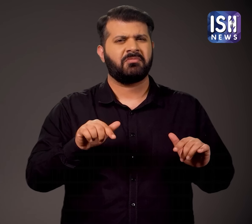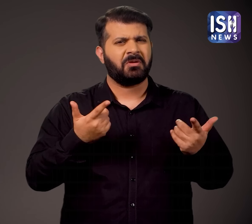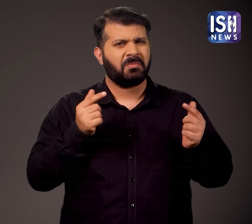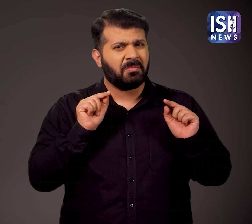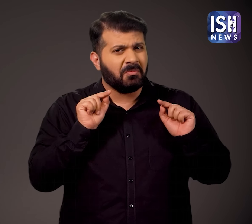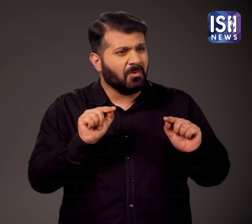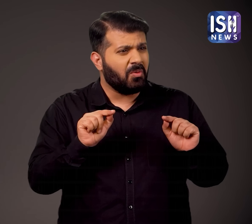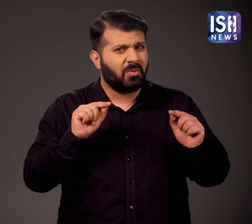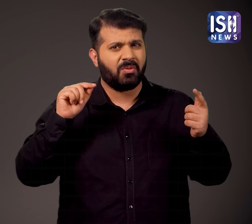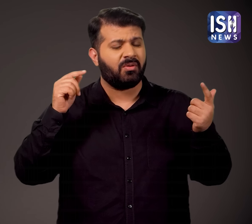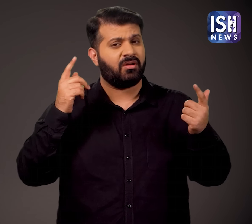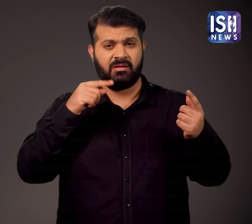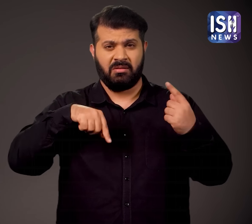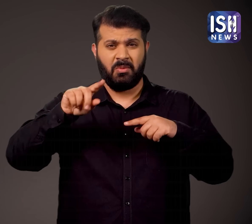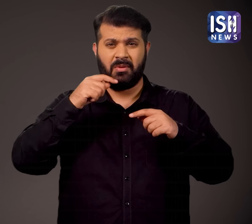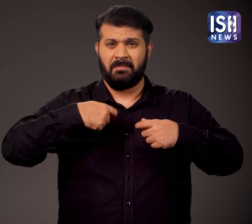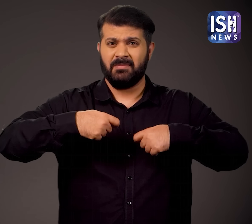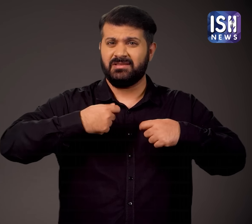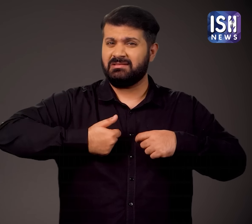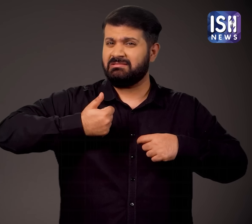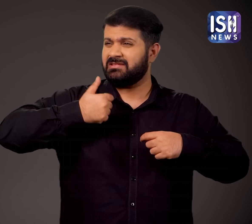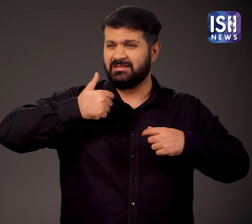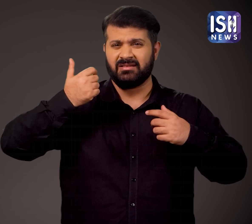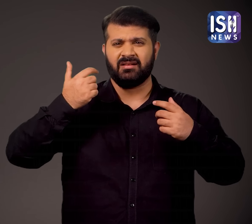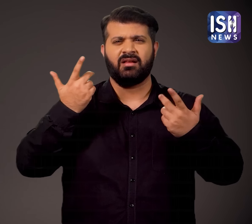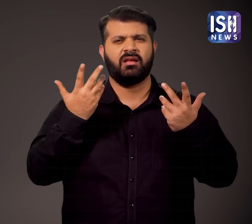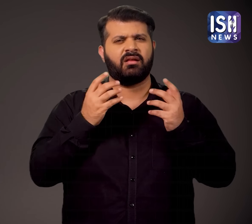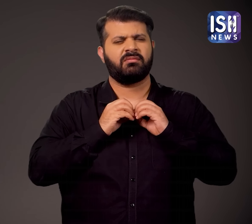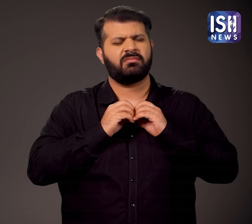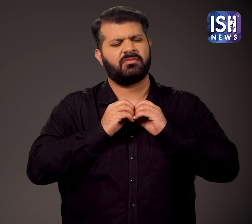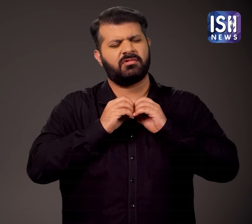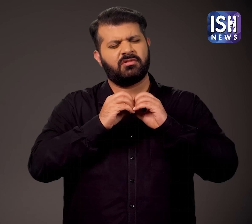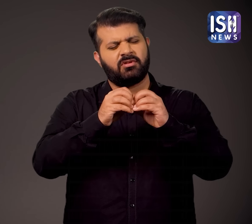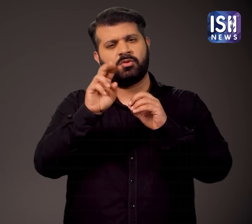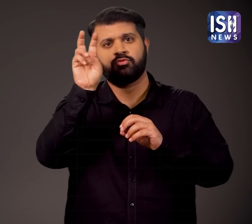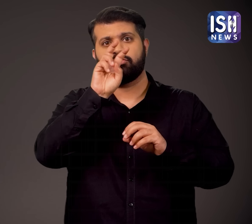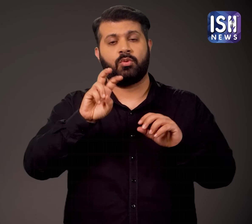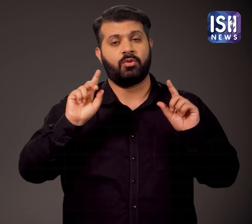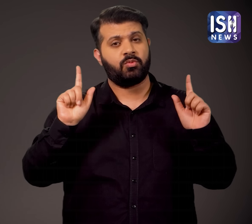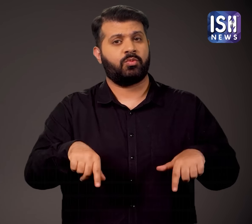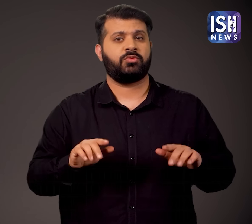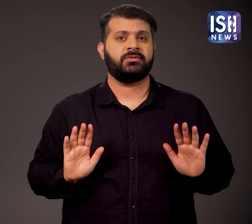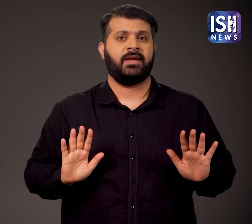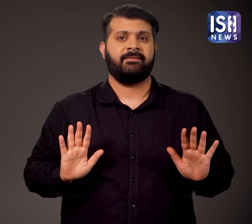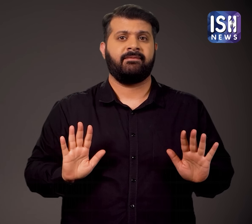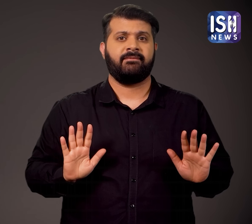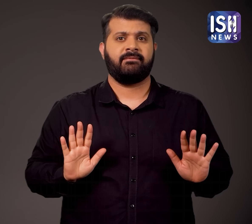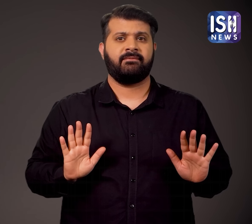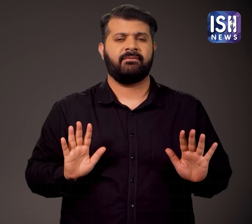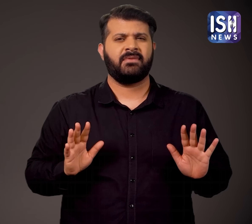Many companies have lost billions of dollars in market value.